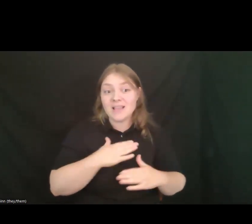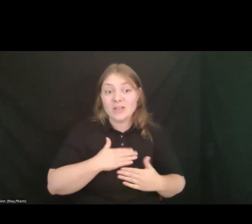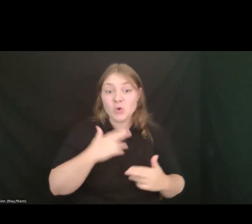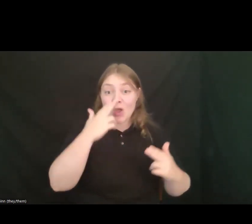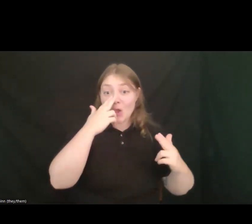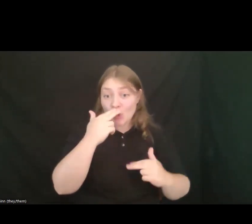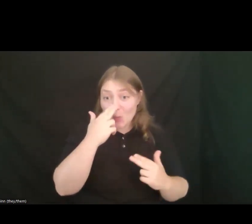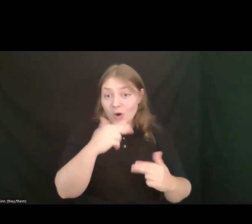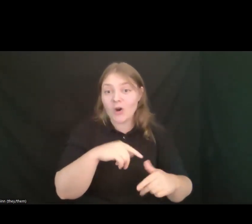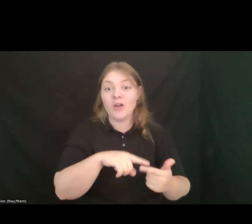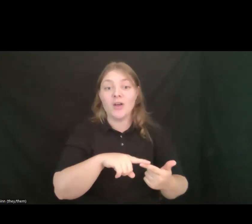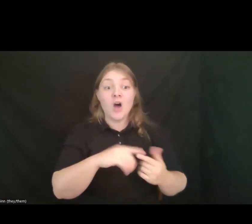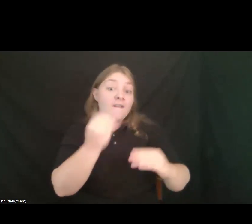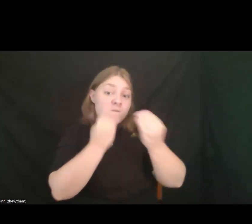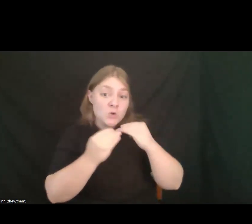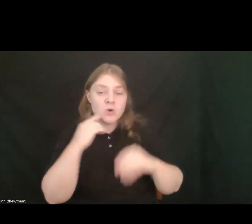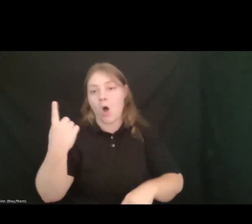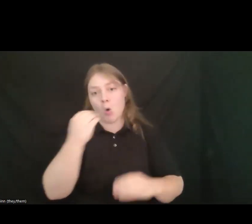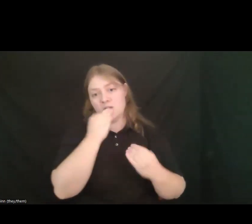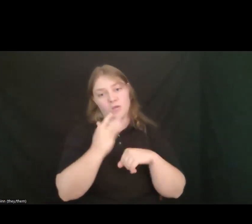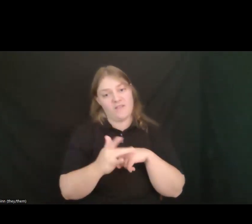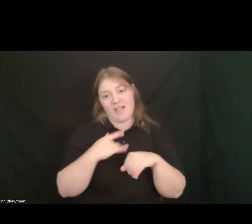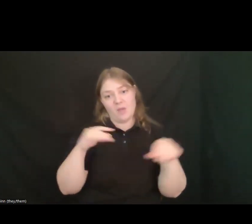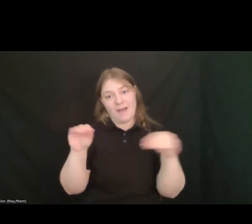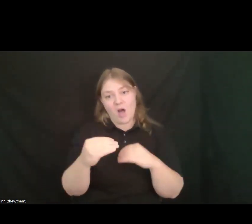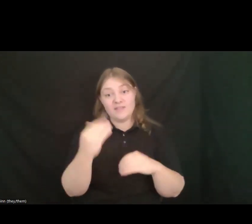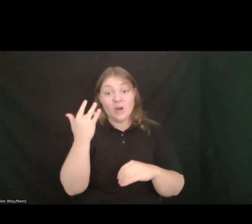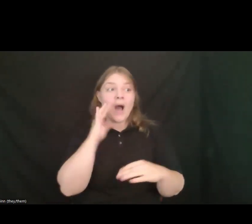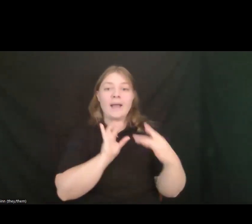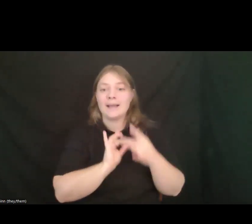right it's always going to be food in my office because it's a connection point it's a Port of